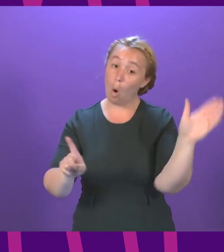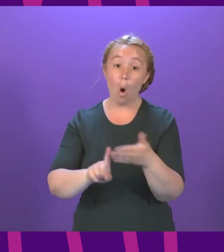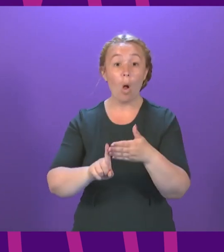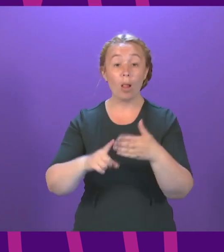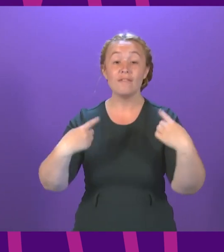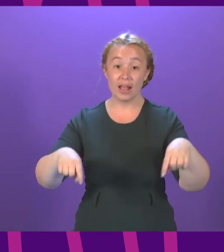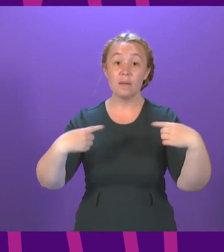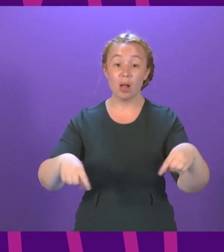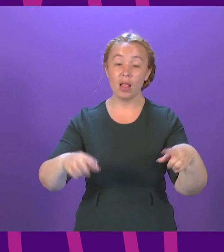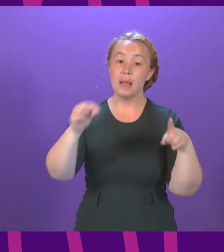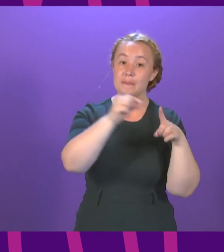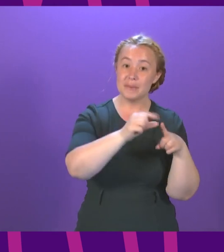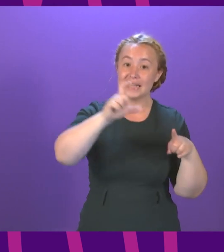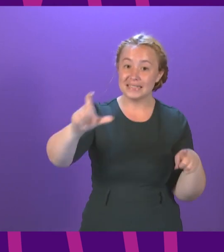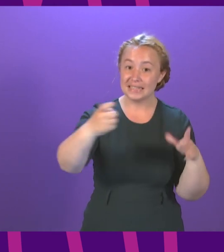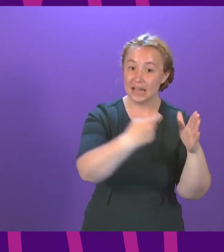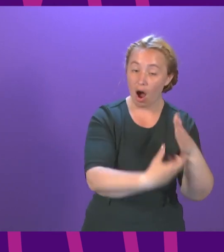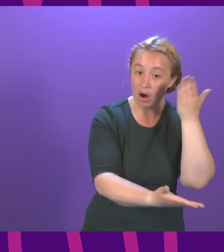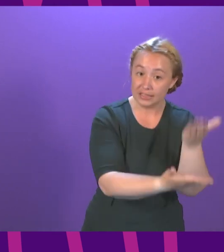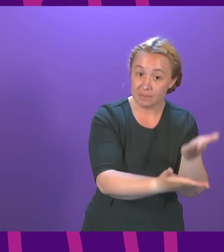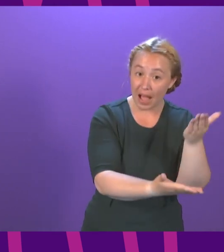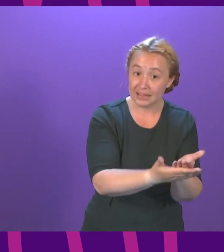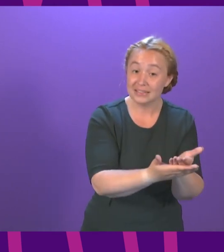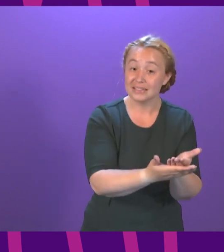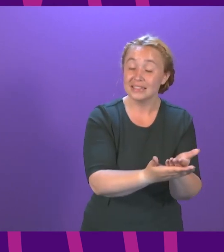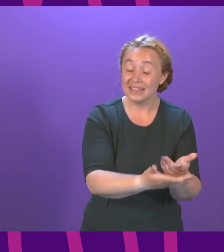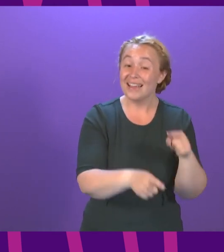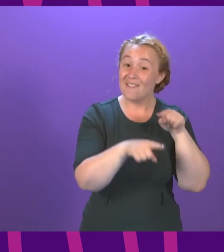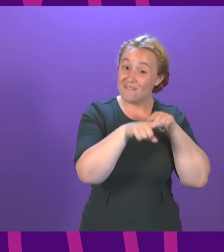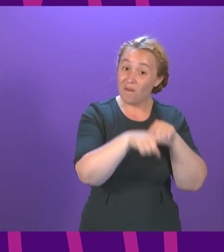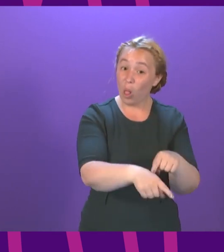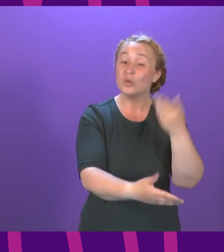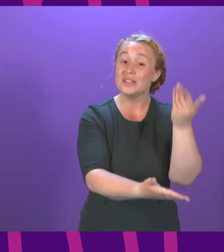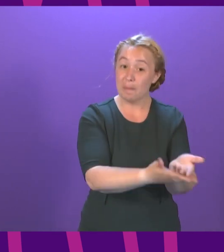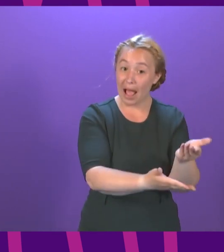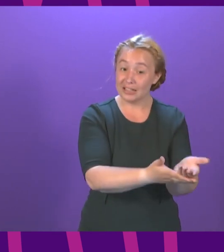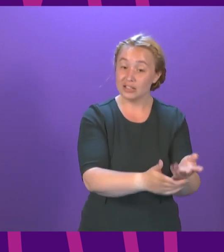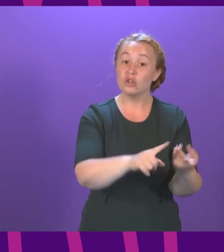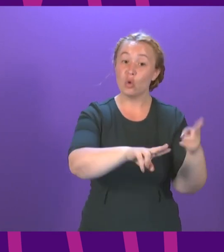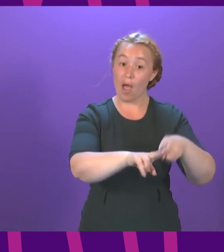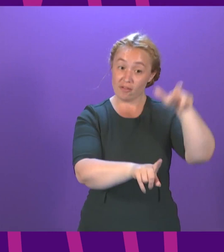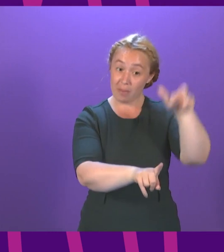PCR testing levels are very much demand driven. The figures over the past few weeks have been